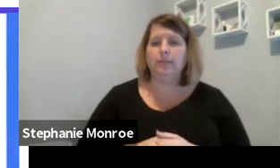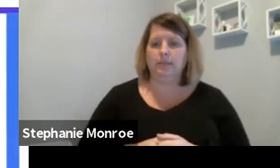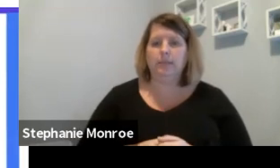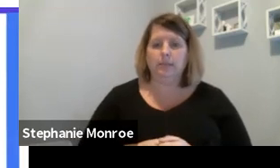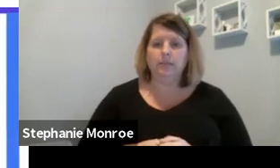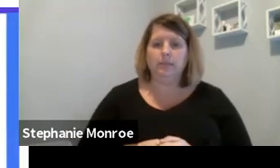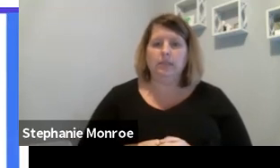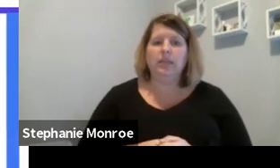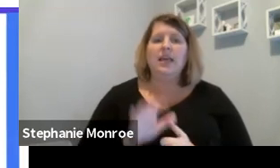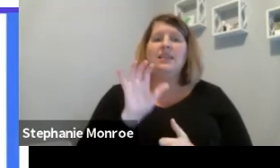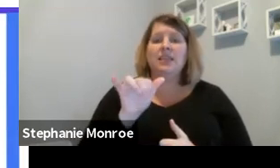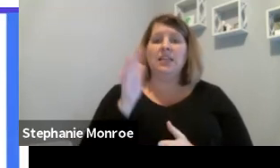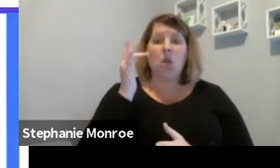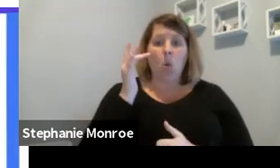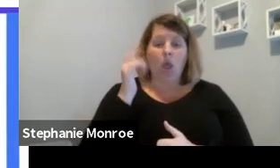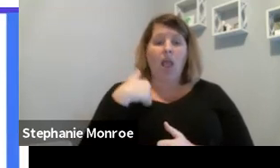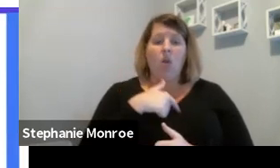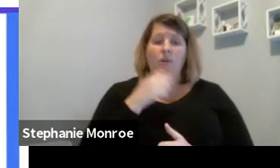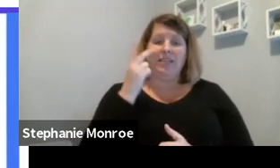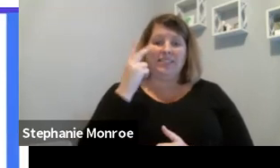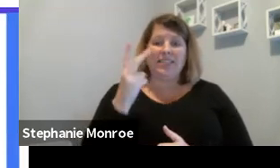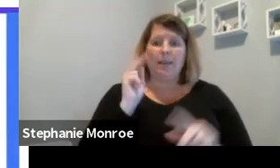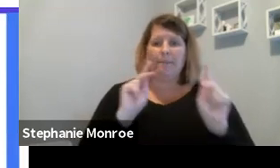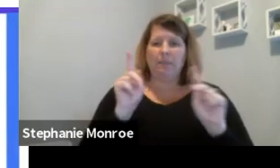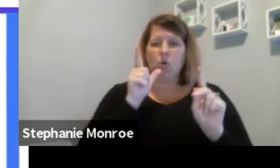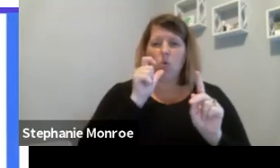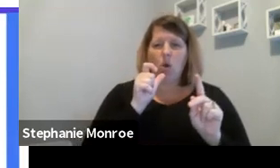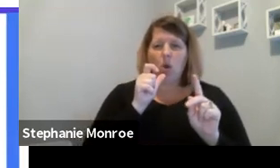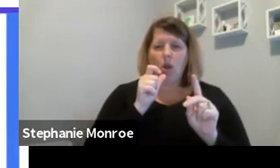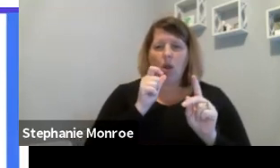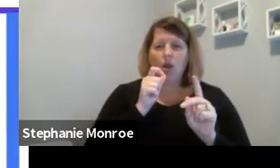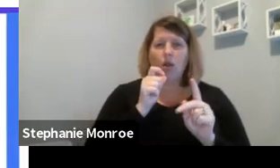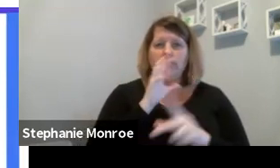This is why we find people engaging in various forms